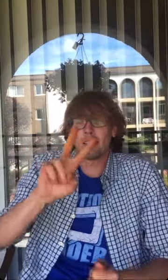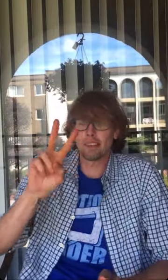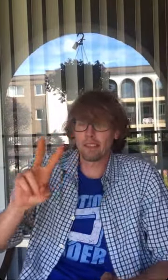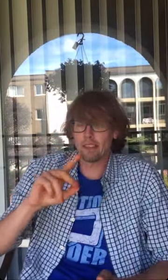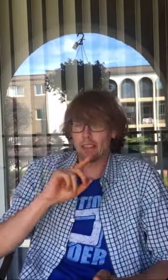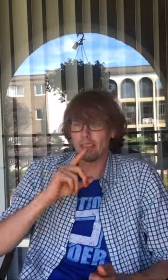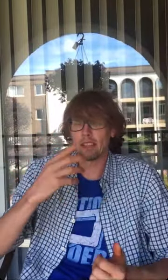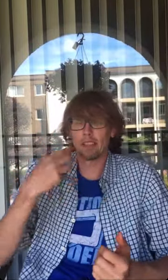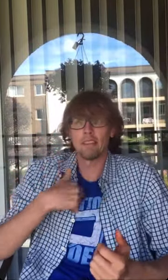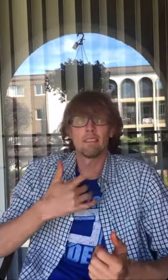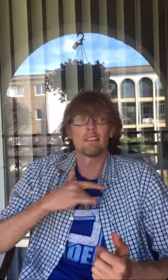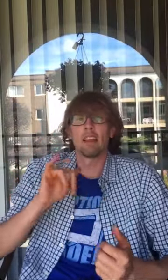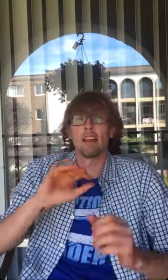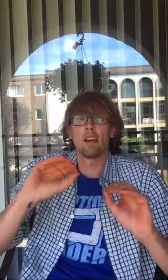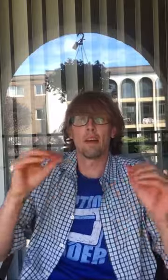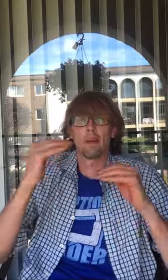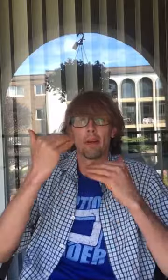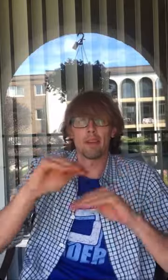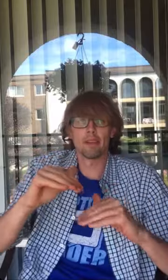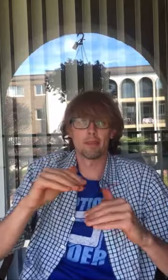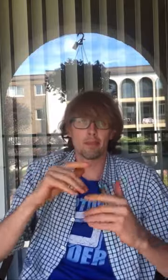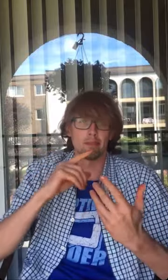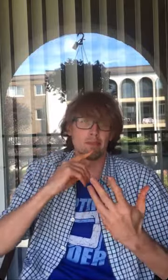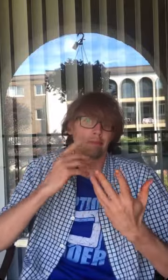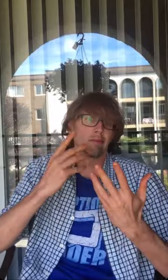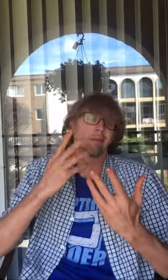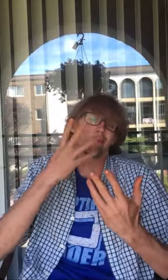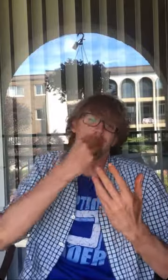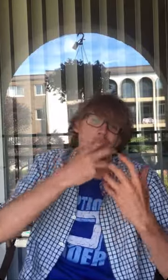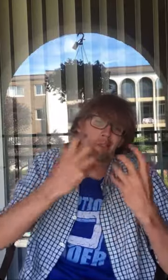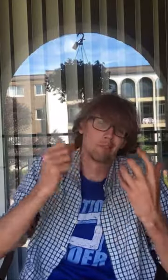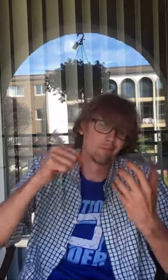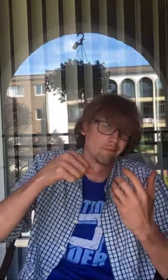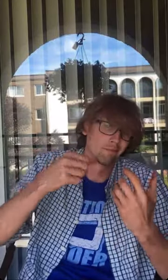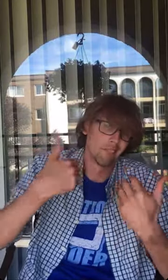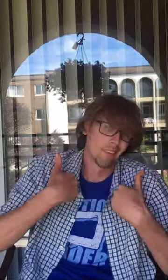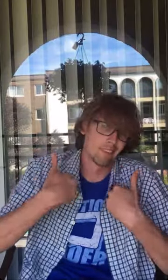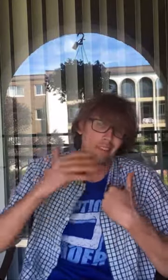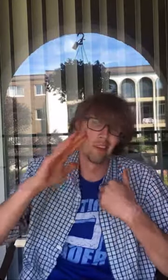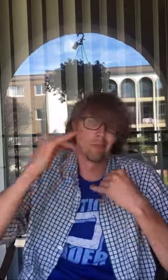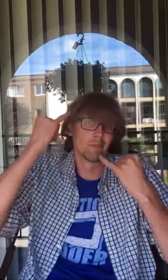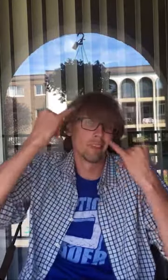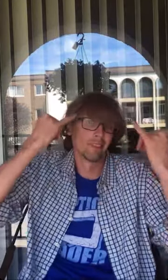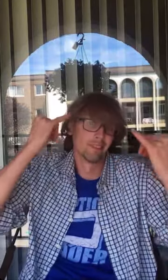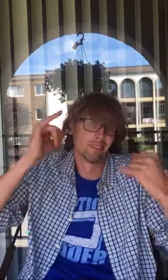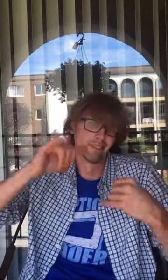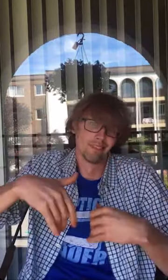I feel like there is no limit in possibility well, there is one: your power of imagery.